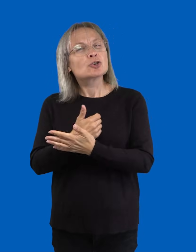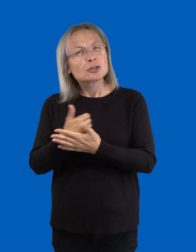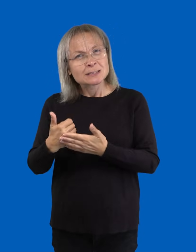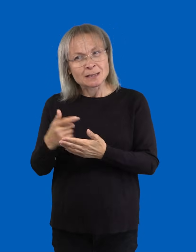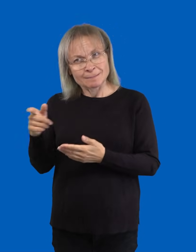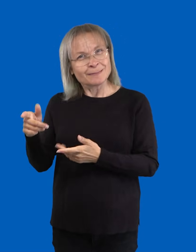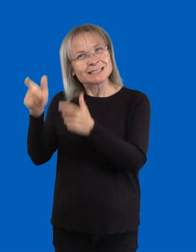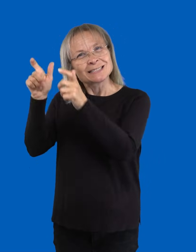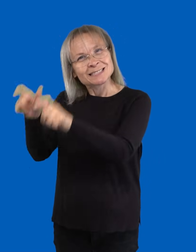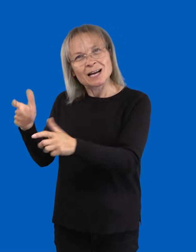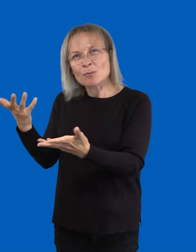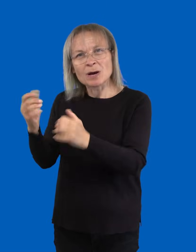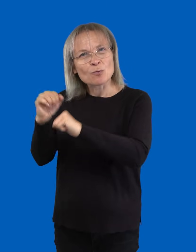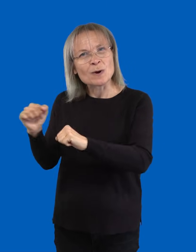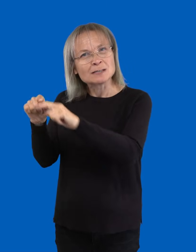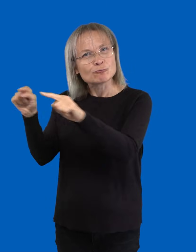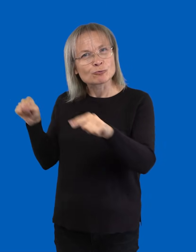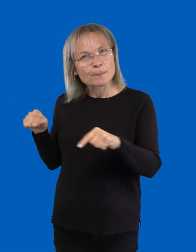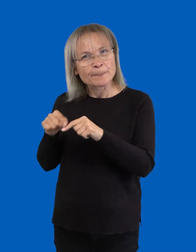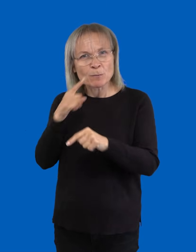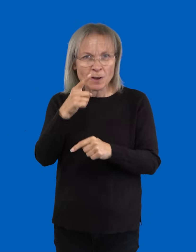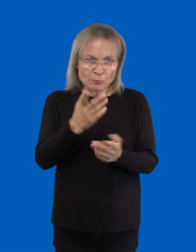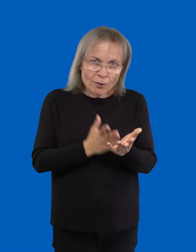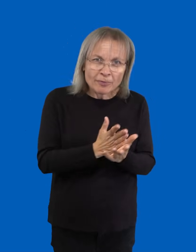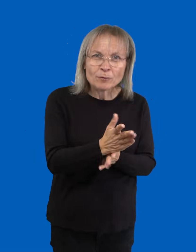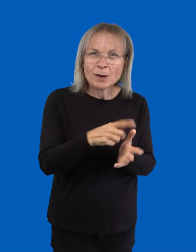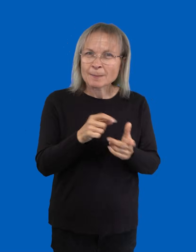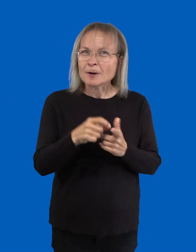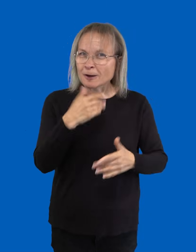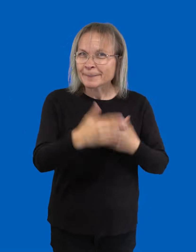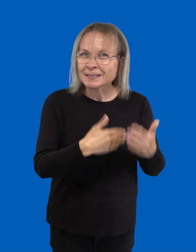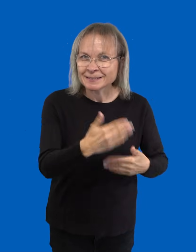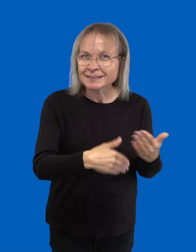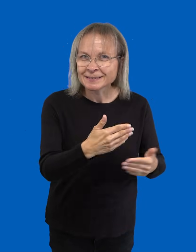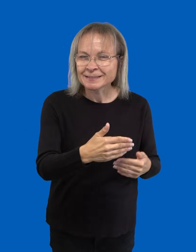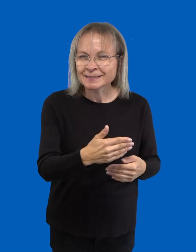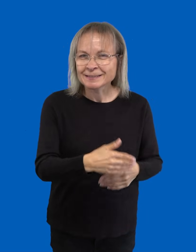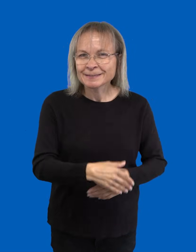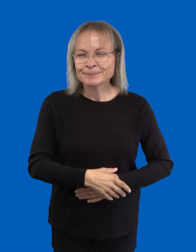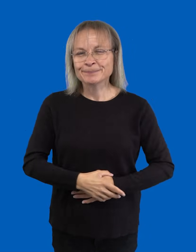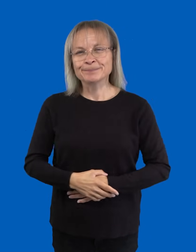They will usually need to stay in the waiting room during your appointment.